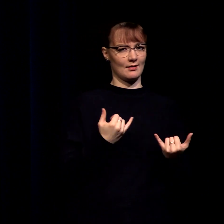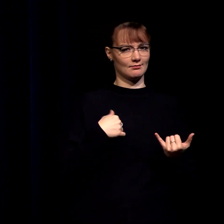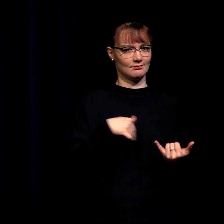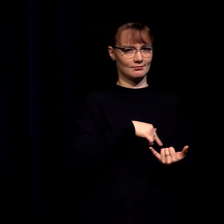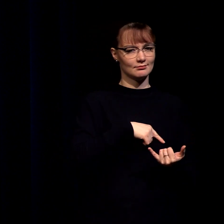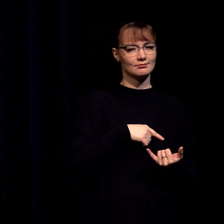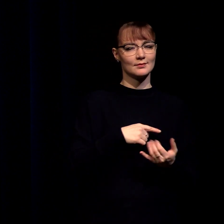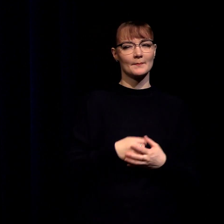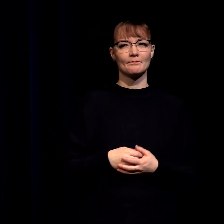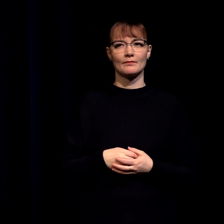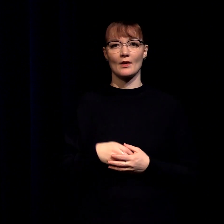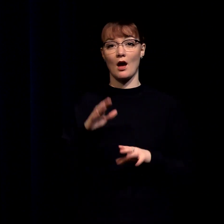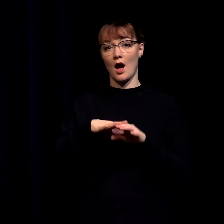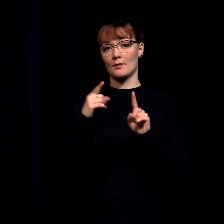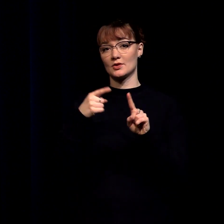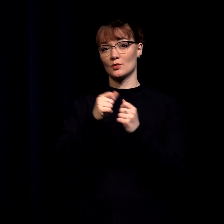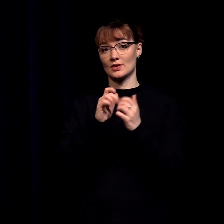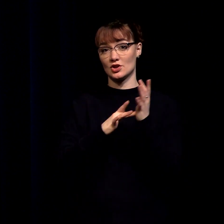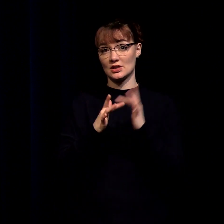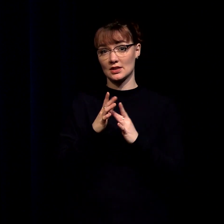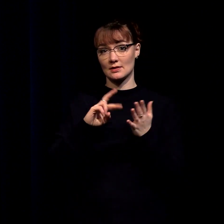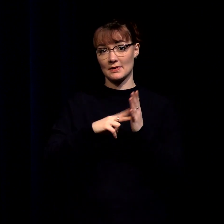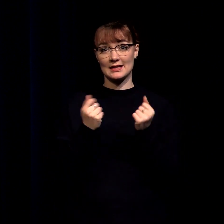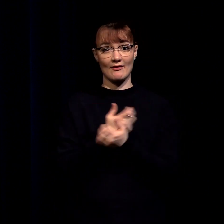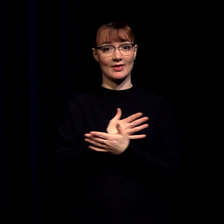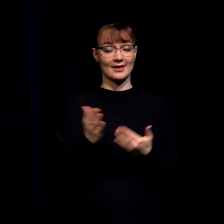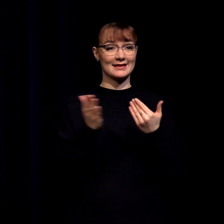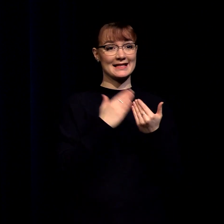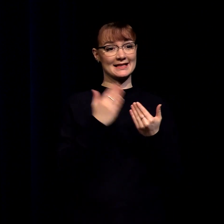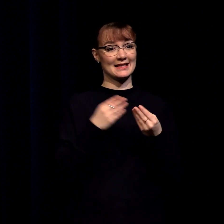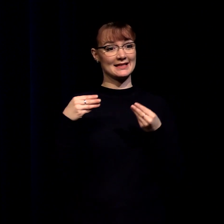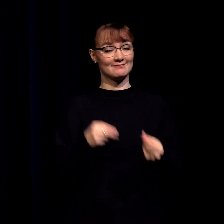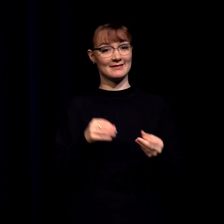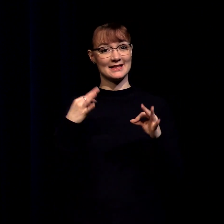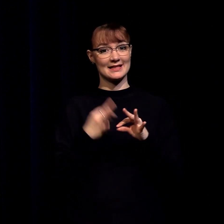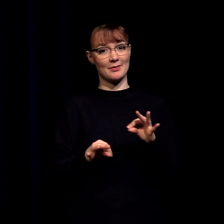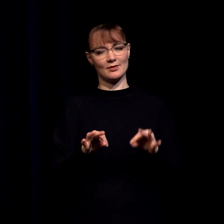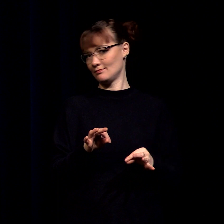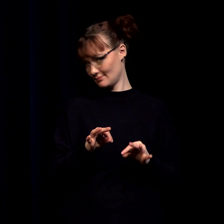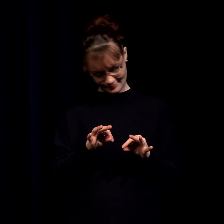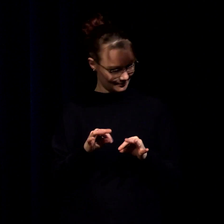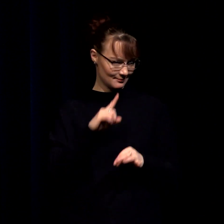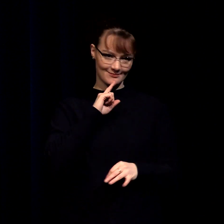with Jesus doesn't mean that everything's going to go well. In fact, what happens right away, they're in this boat, and